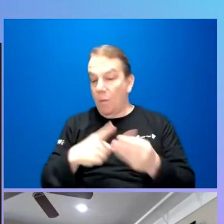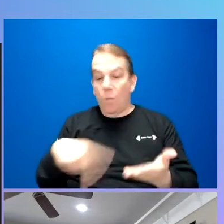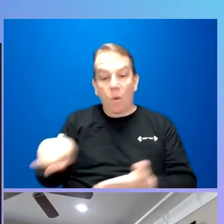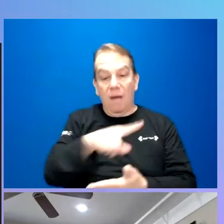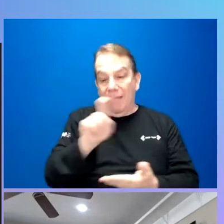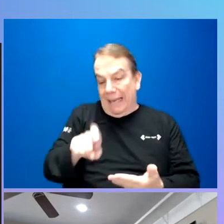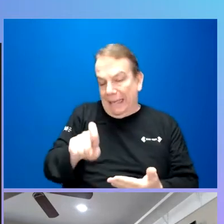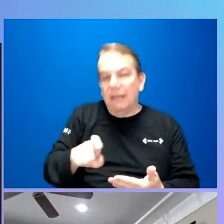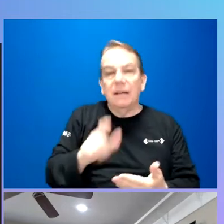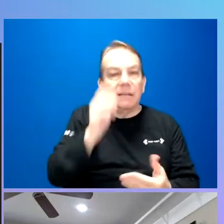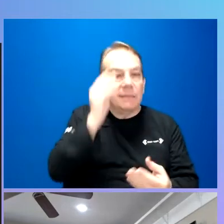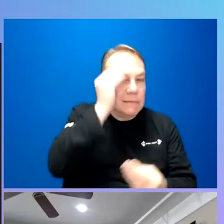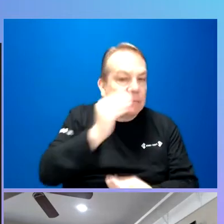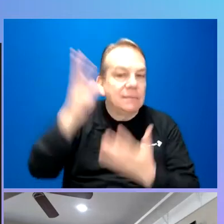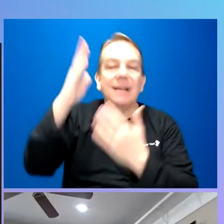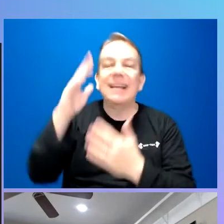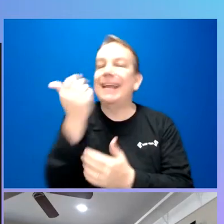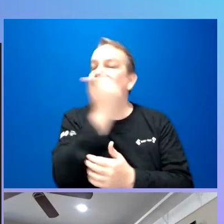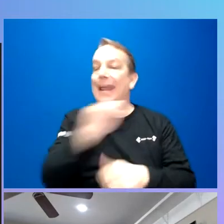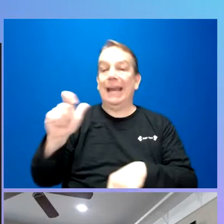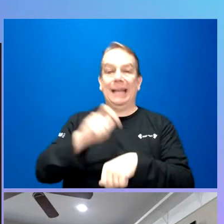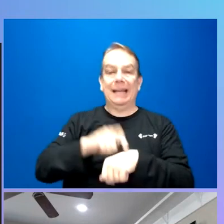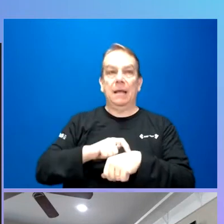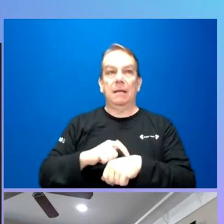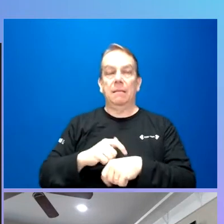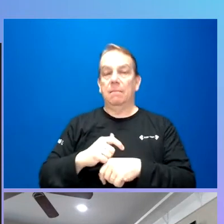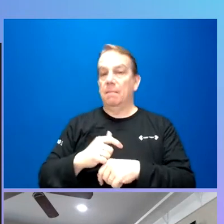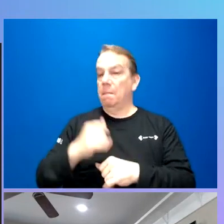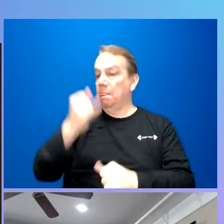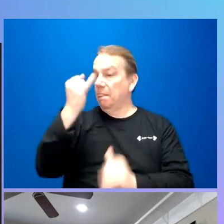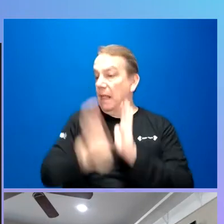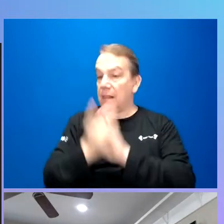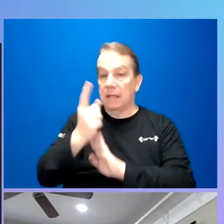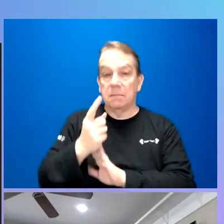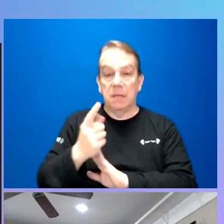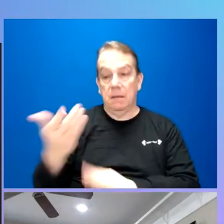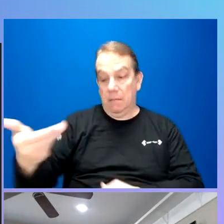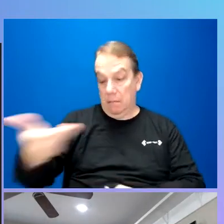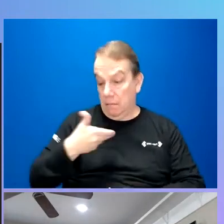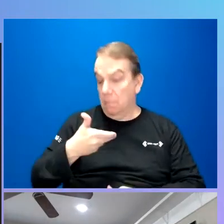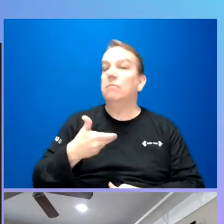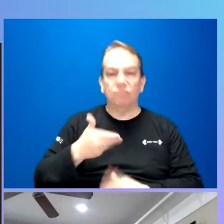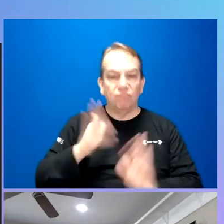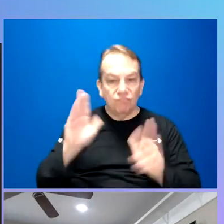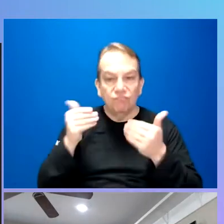Sometimes that may be a formal meeting with, let's say, your VP